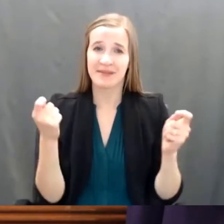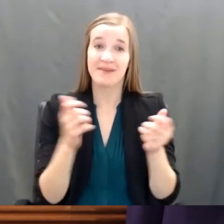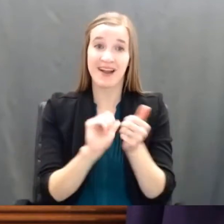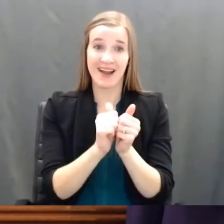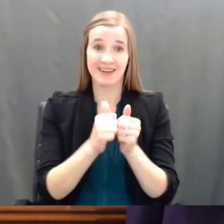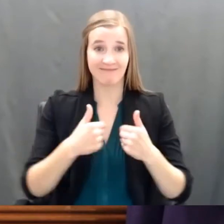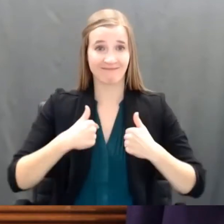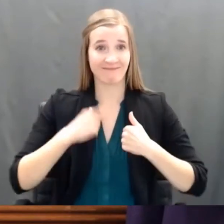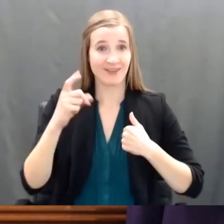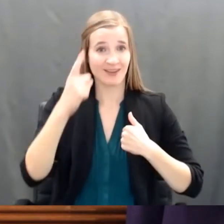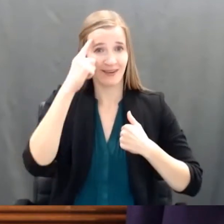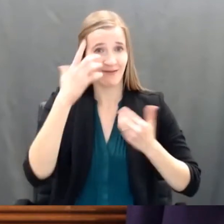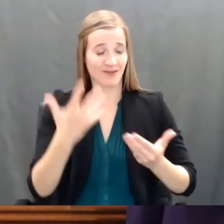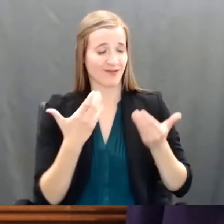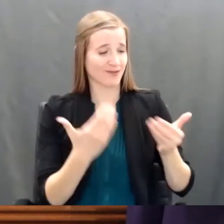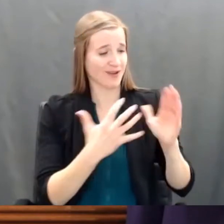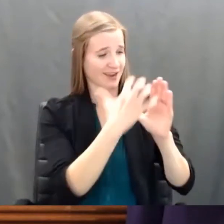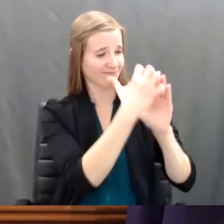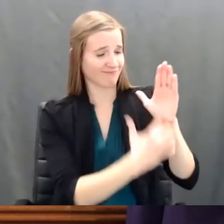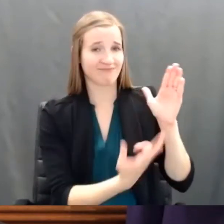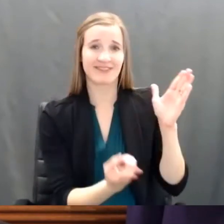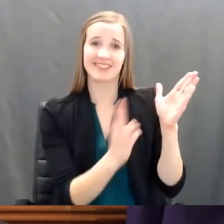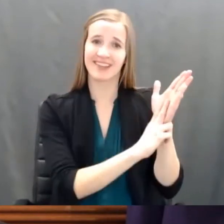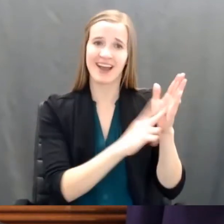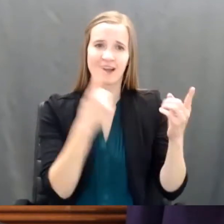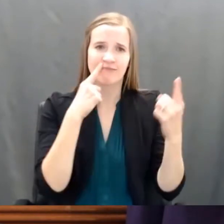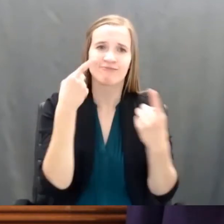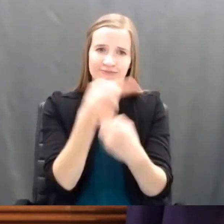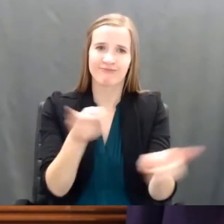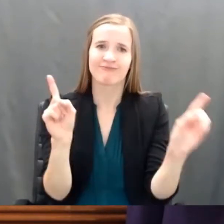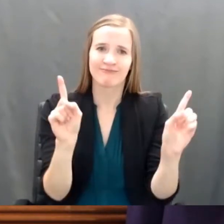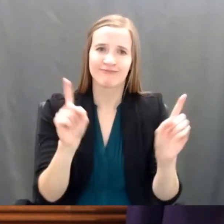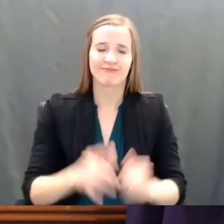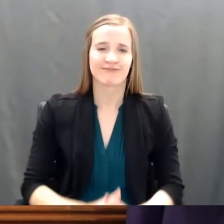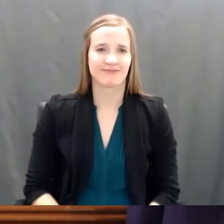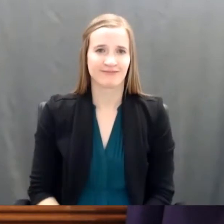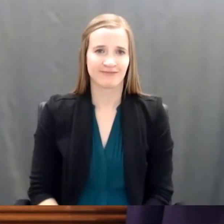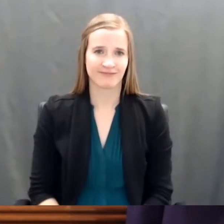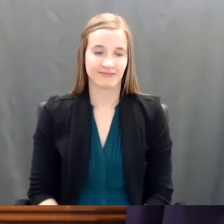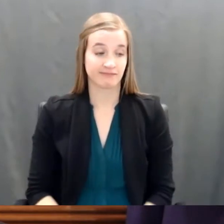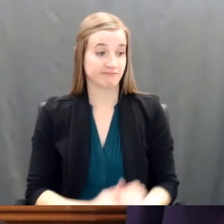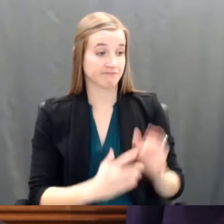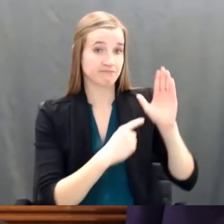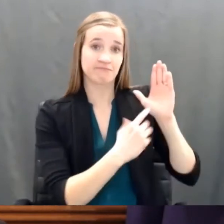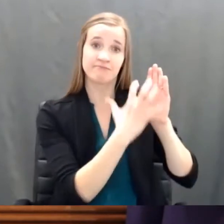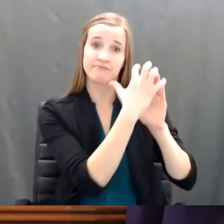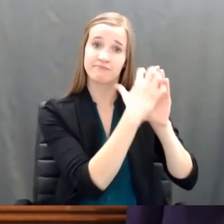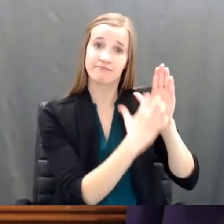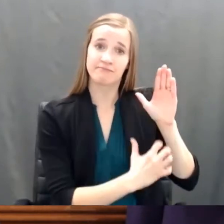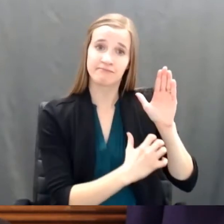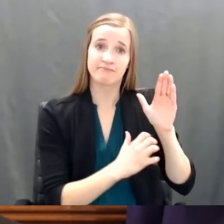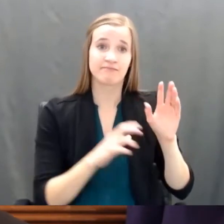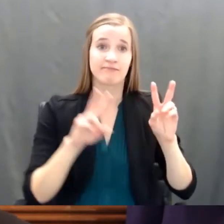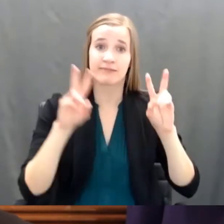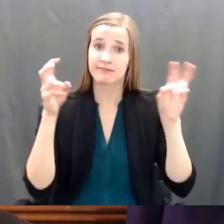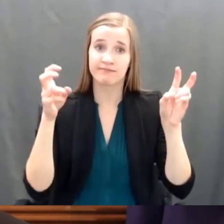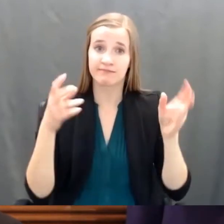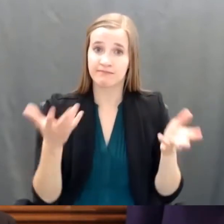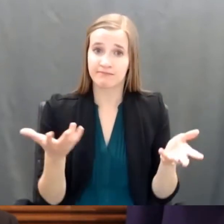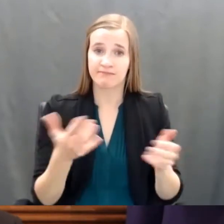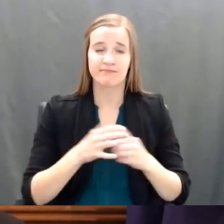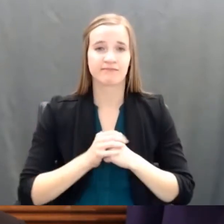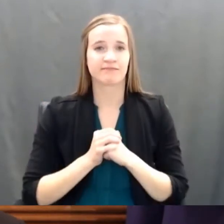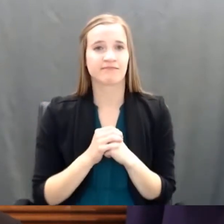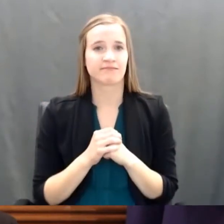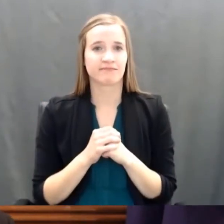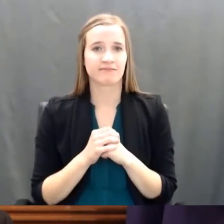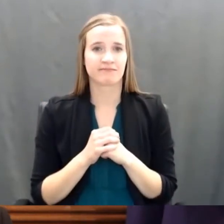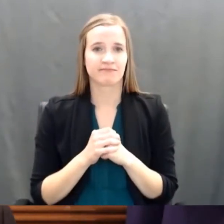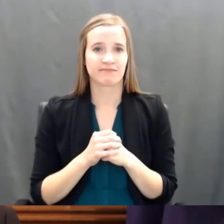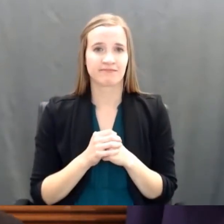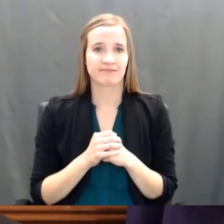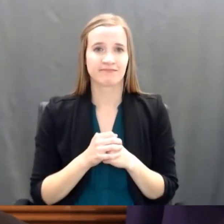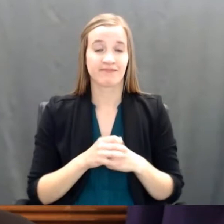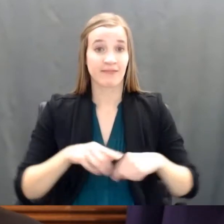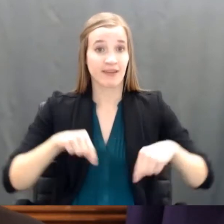it with the reading of an official proclamation from the Office of the Governor.